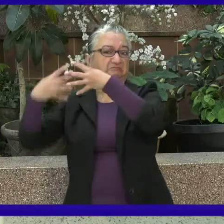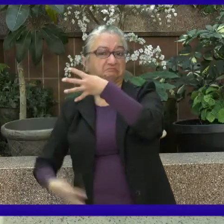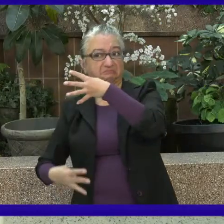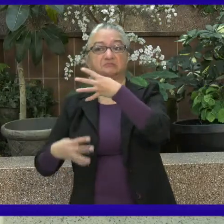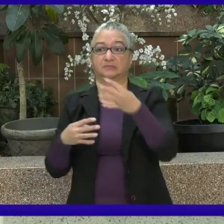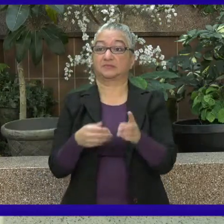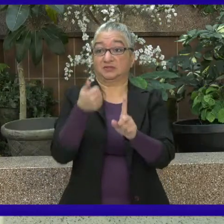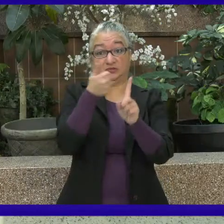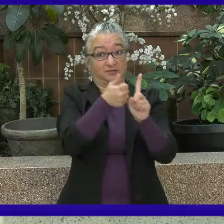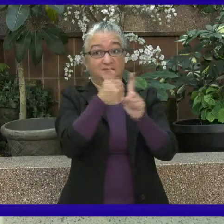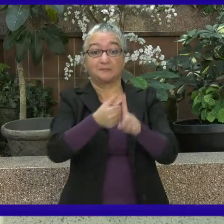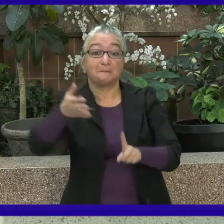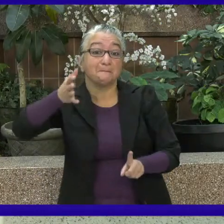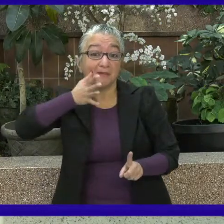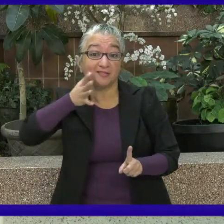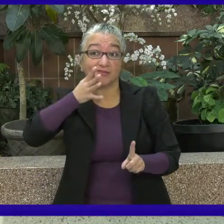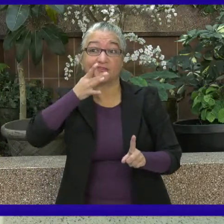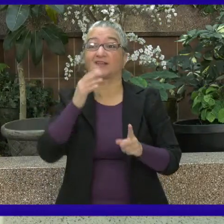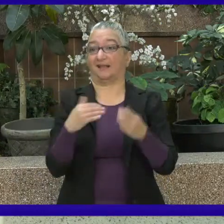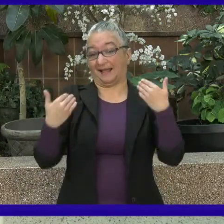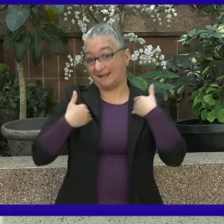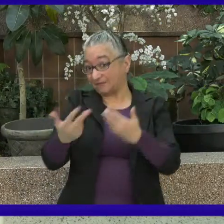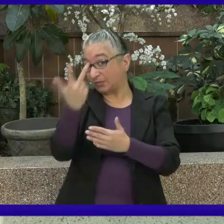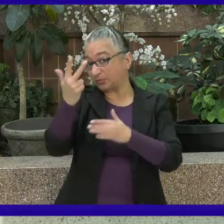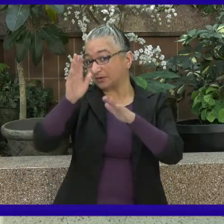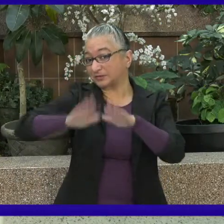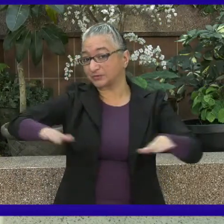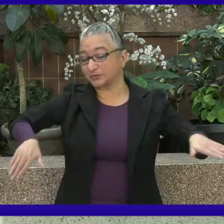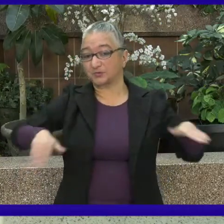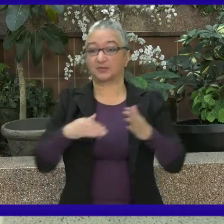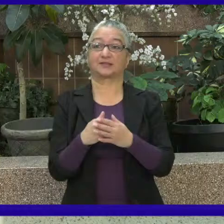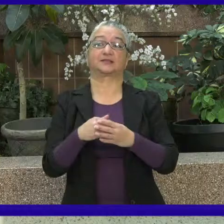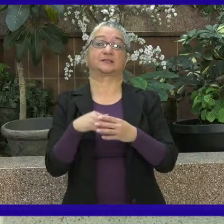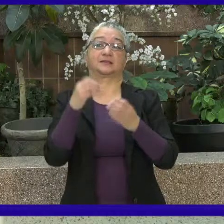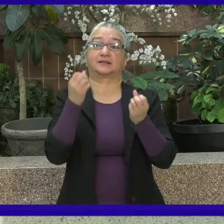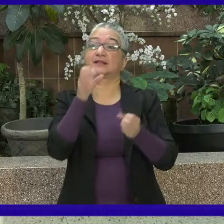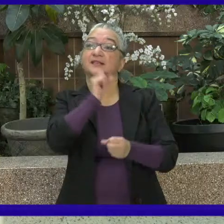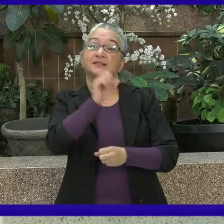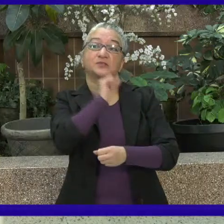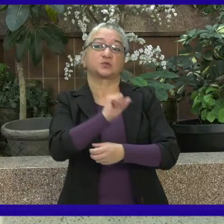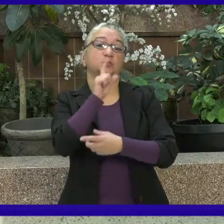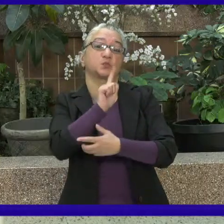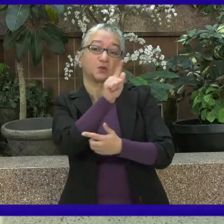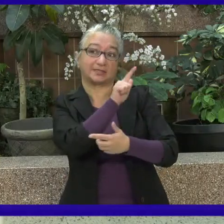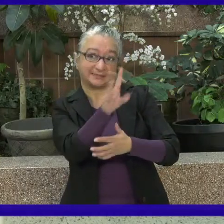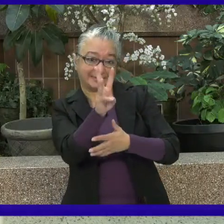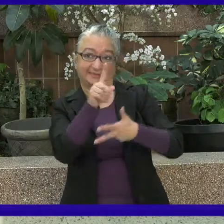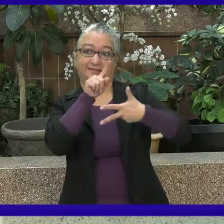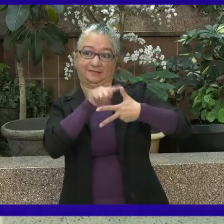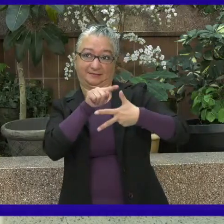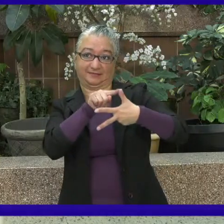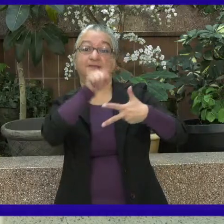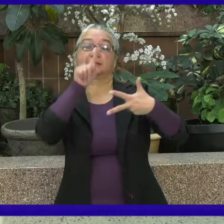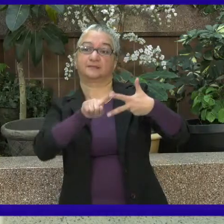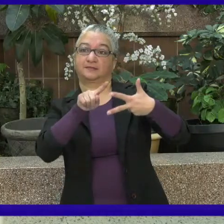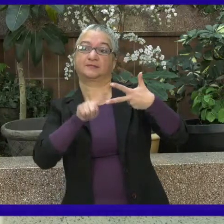year old daughter and 18 year old twin daughters together dr brian sharkey and lori ann laramie